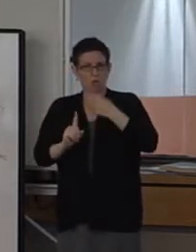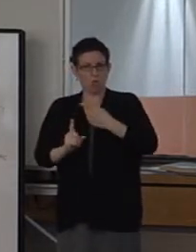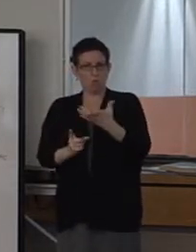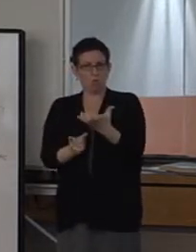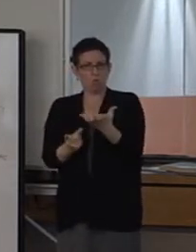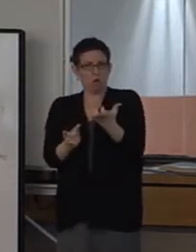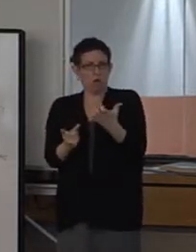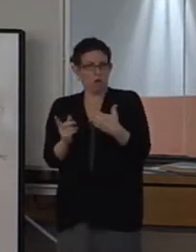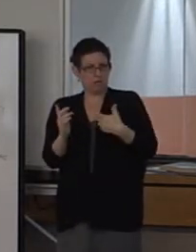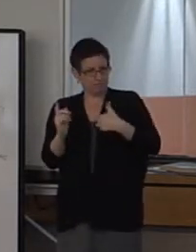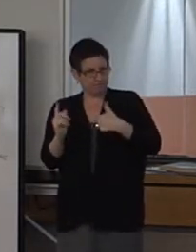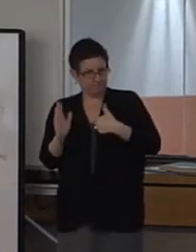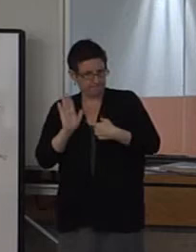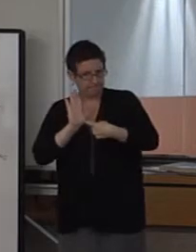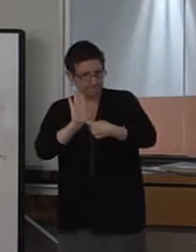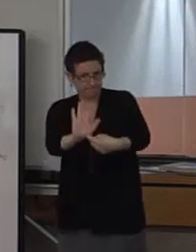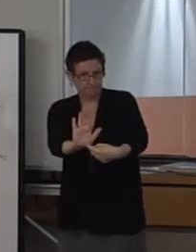when their all done with this it becomes 100%.